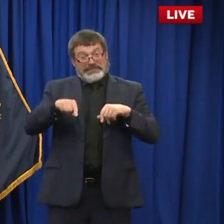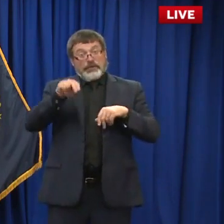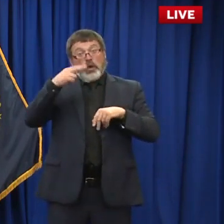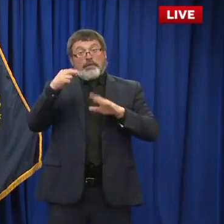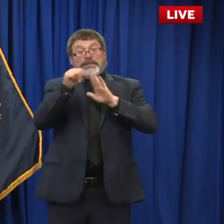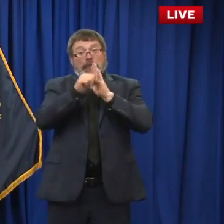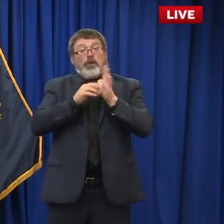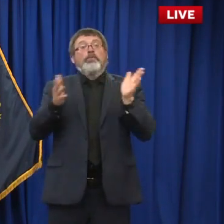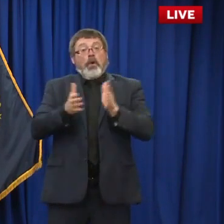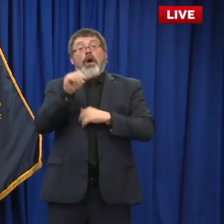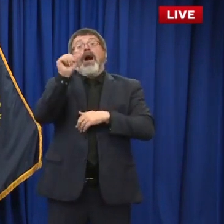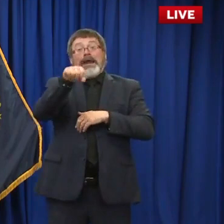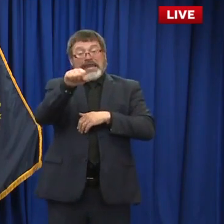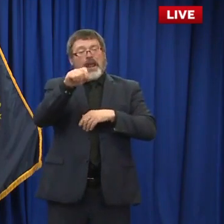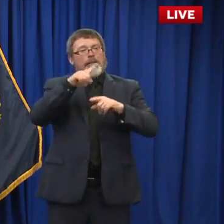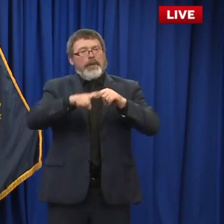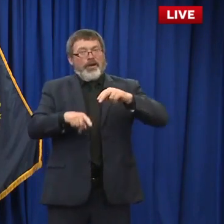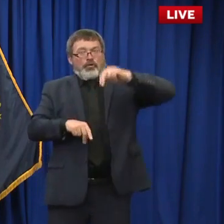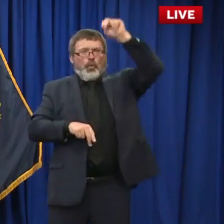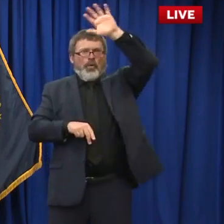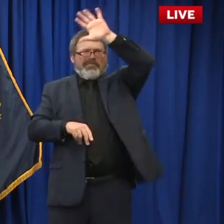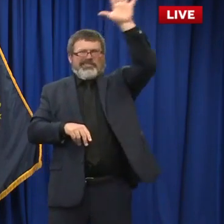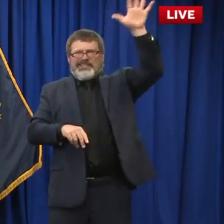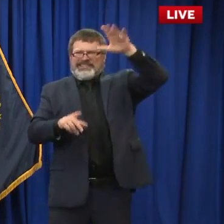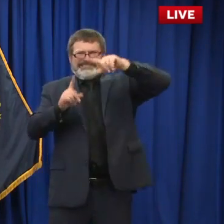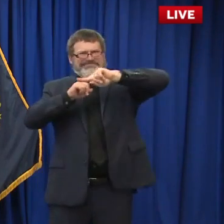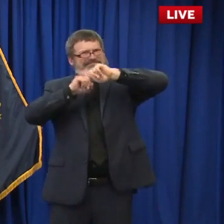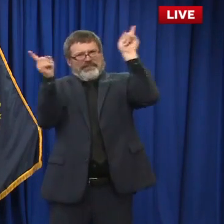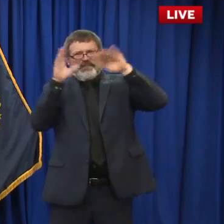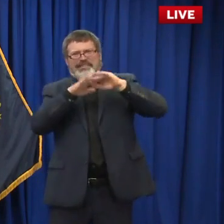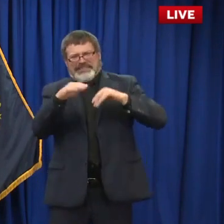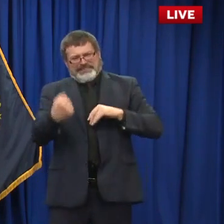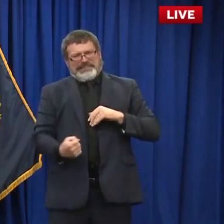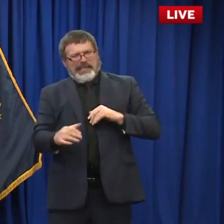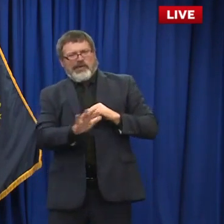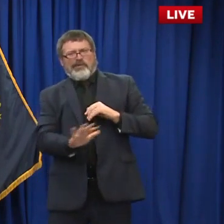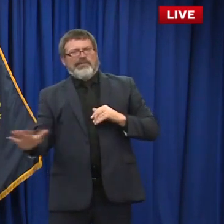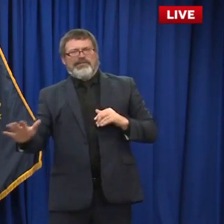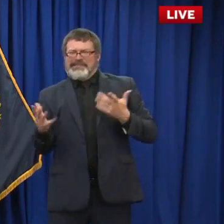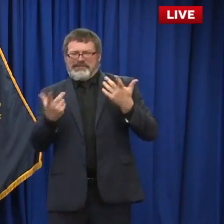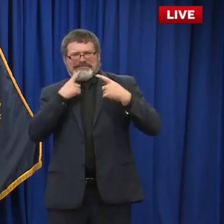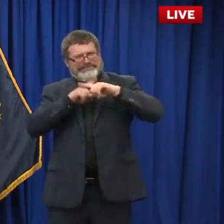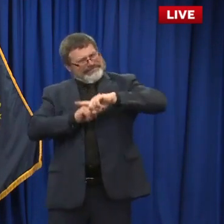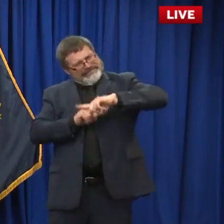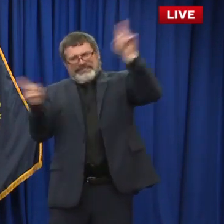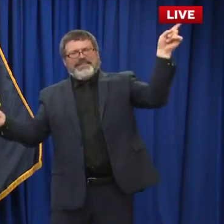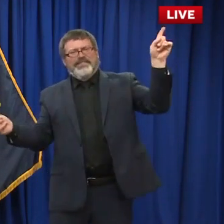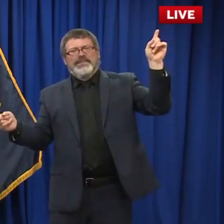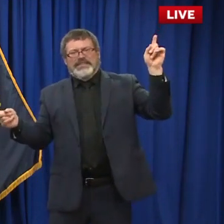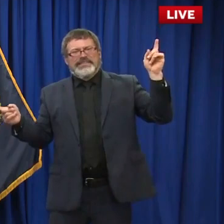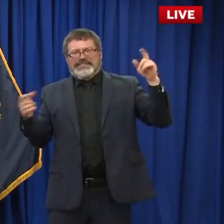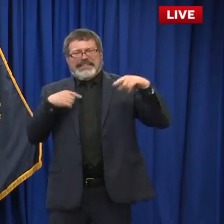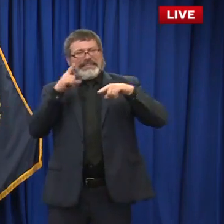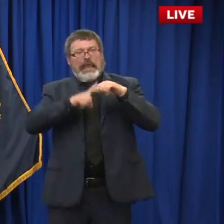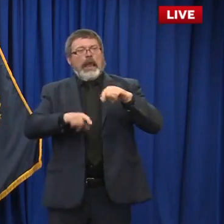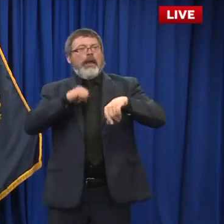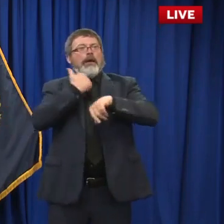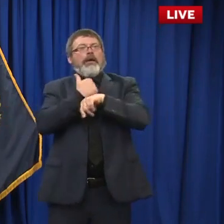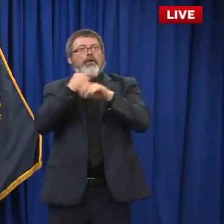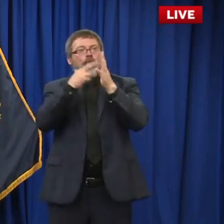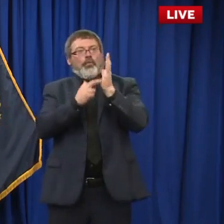WE ARE A SMALL STATE BUT SOCIOECONOMICALLY DIVERSE, WE'RE DIVERSE IN THE LEVEL, AND THE MANAGEMENT SYSTEMS THAT ARE AVAILABLE.